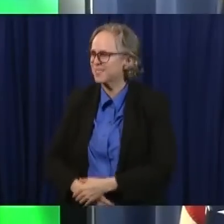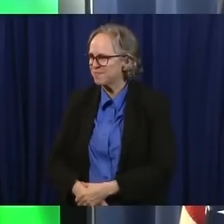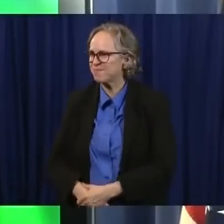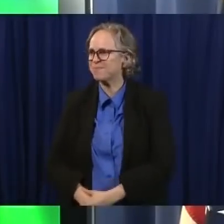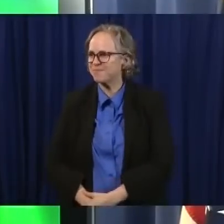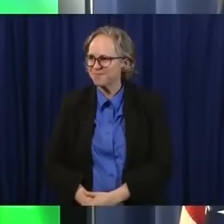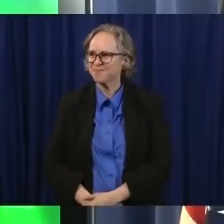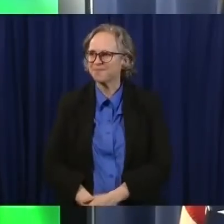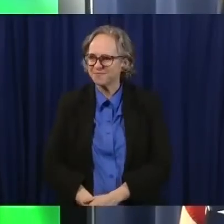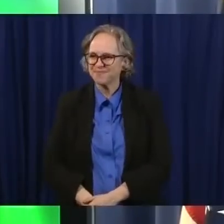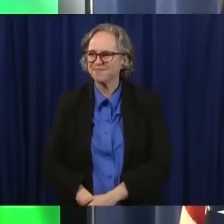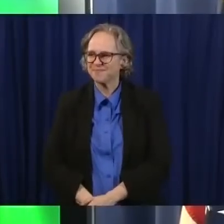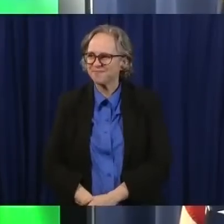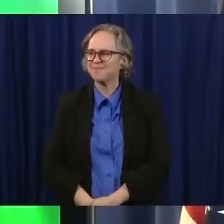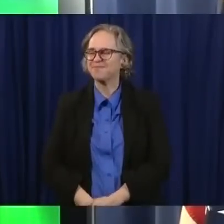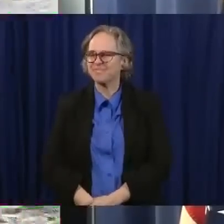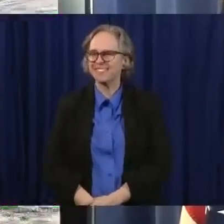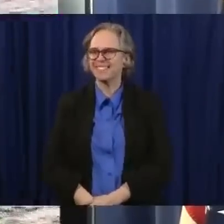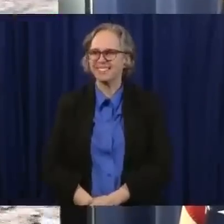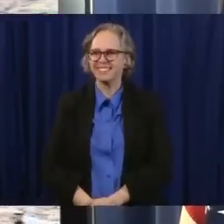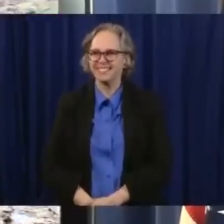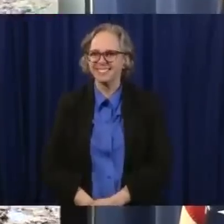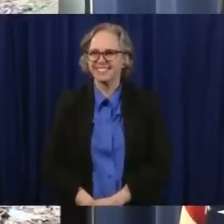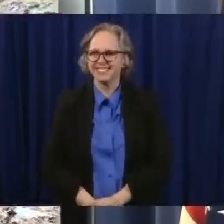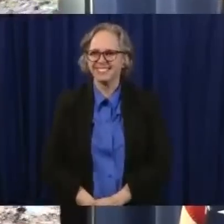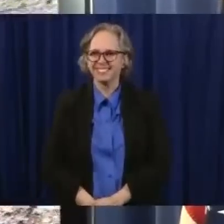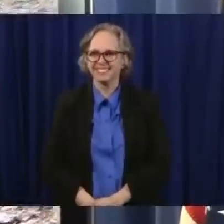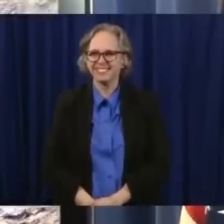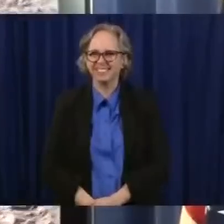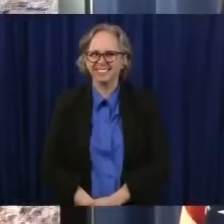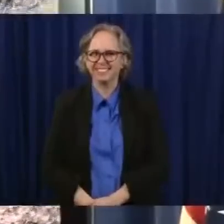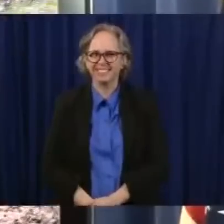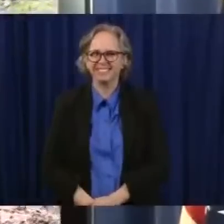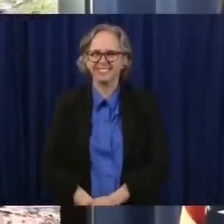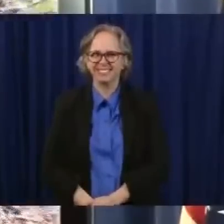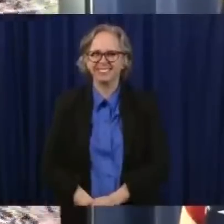ALL OF YOU A SAFE AND HAPPY EARTH DAY.